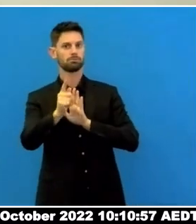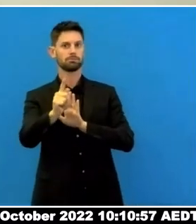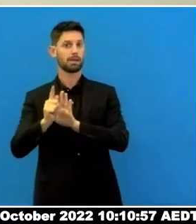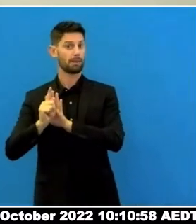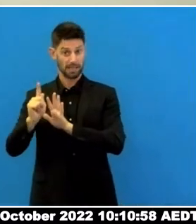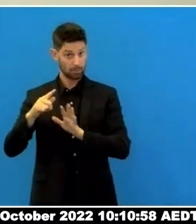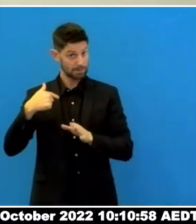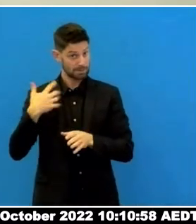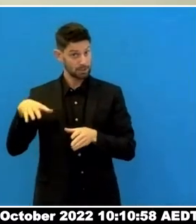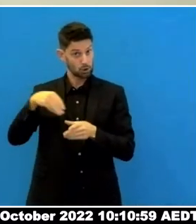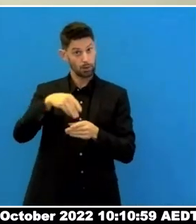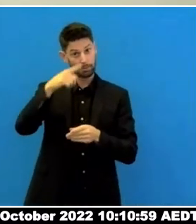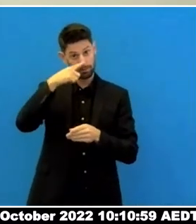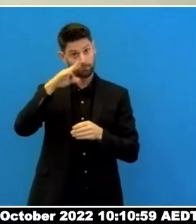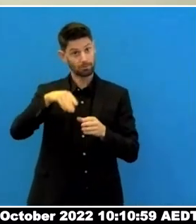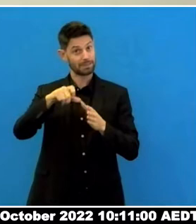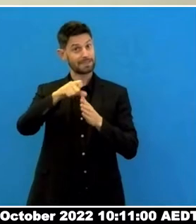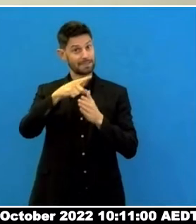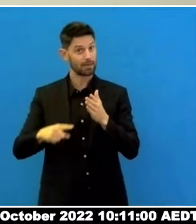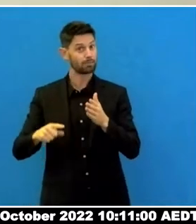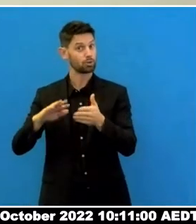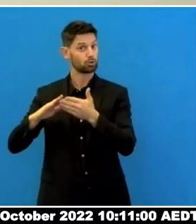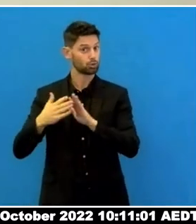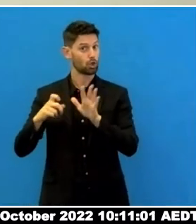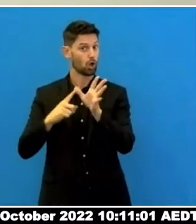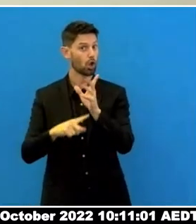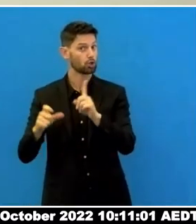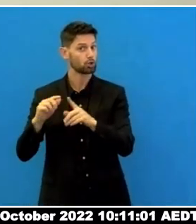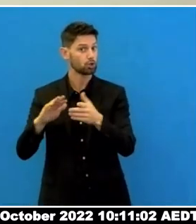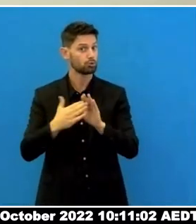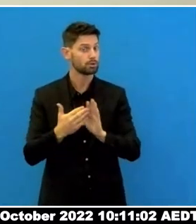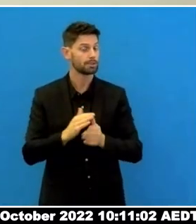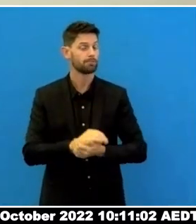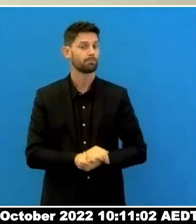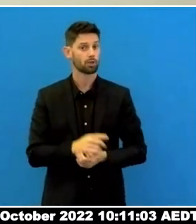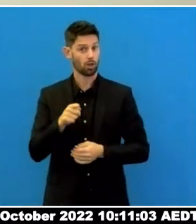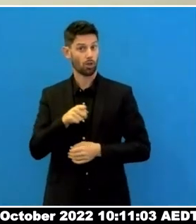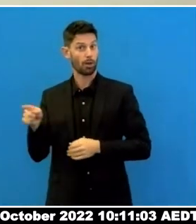and linguistically diverse communities. These ambassadors spoke to their experience